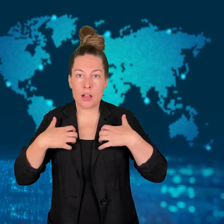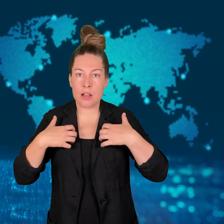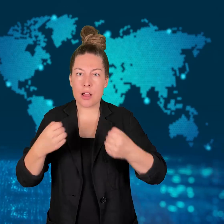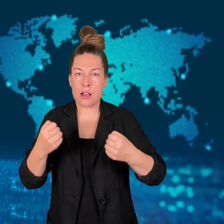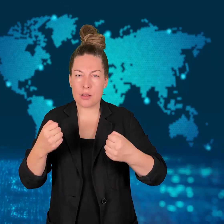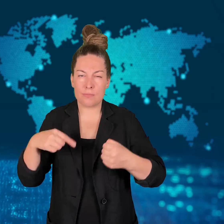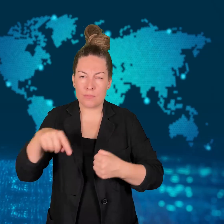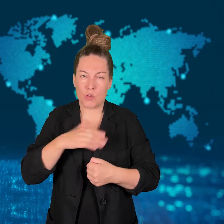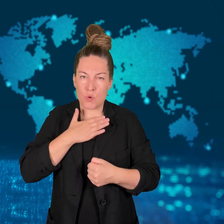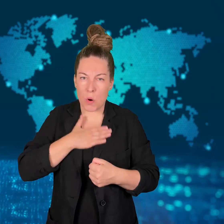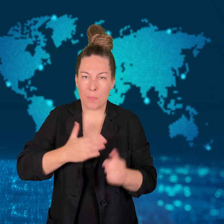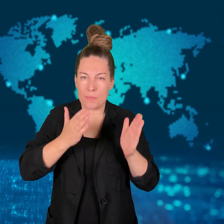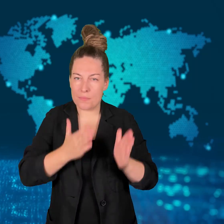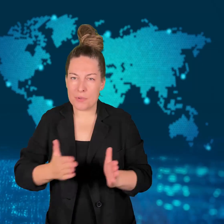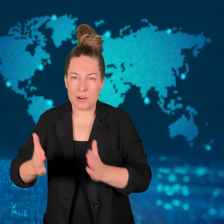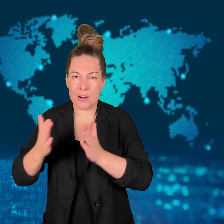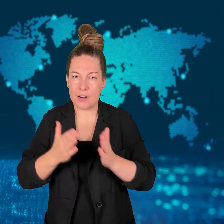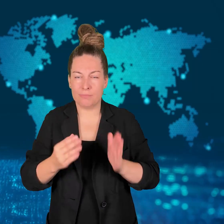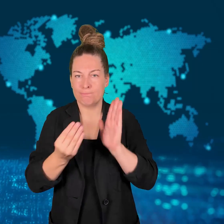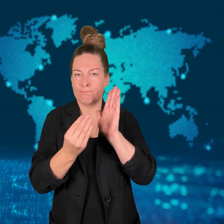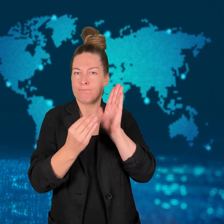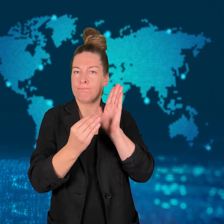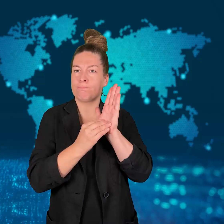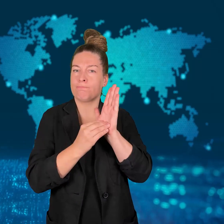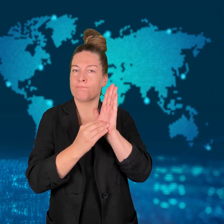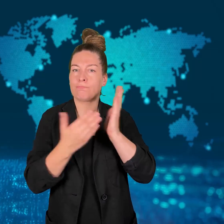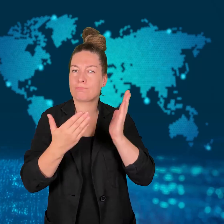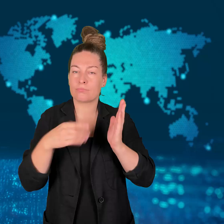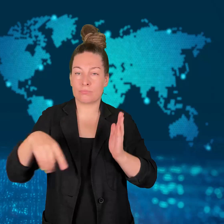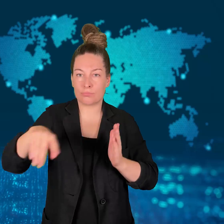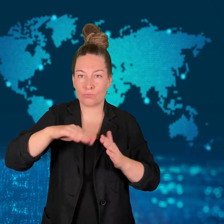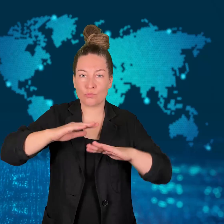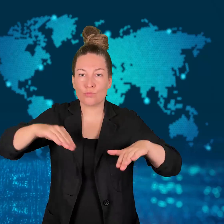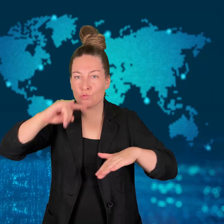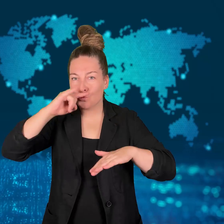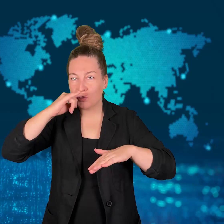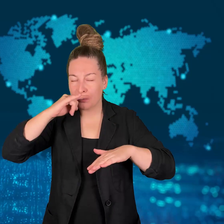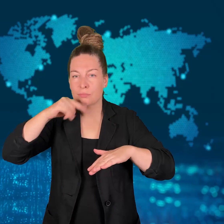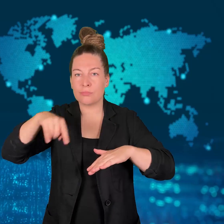use social media in response to concerns about mental